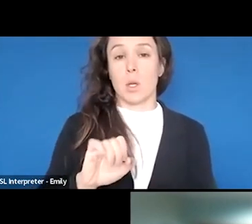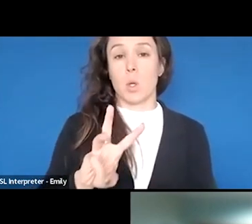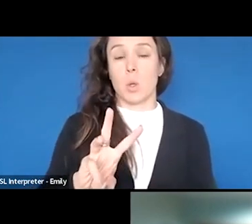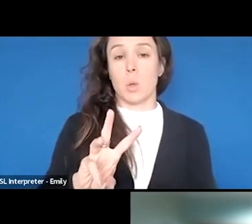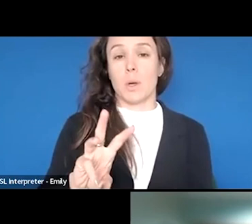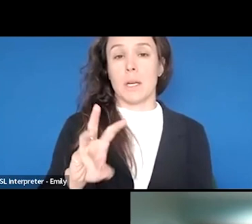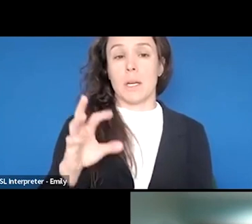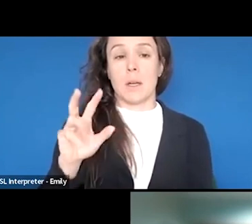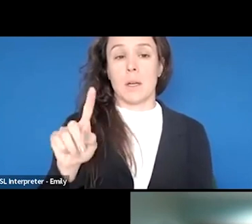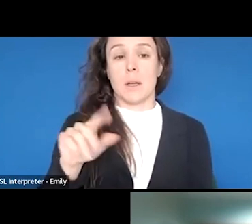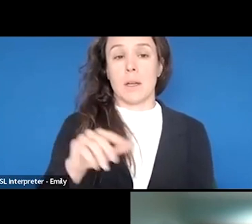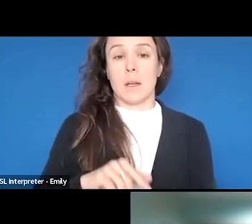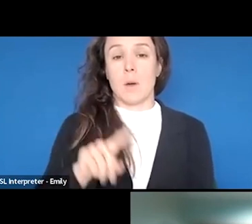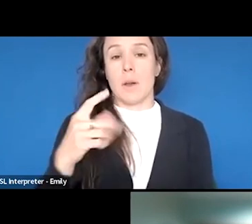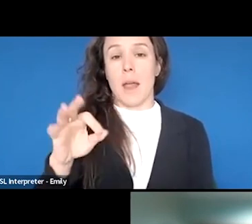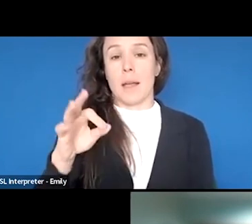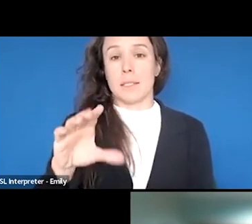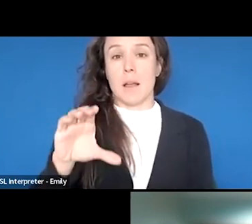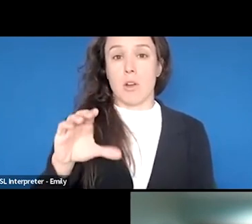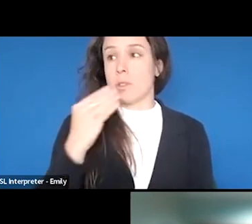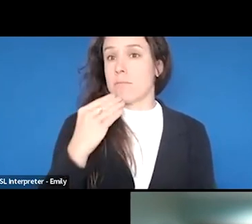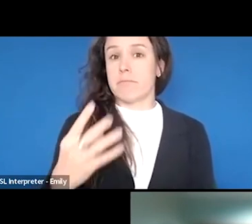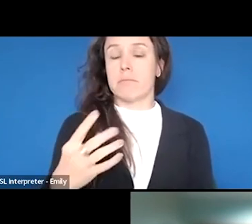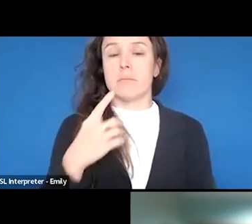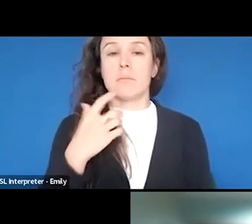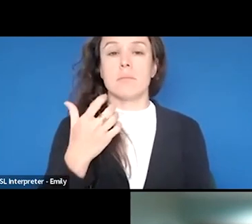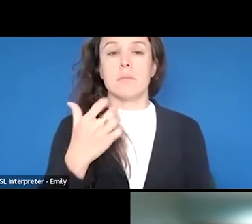So we're going to jump into the hottest topic of the day I think